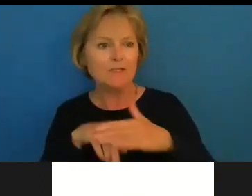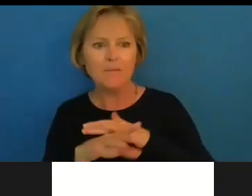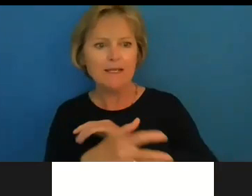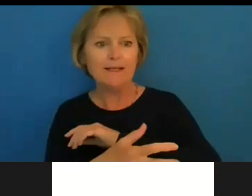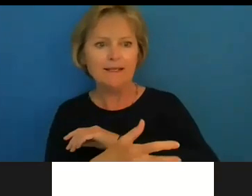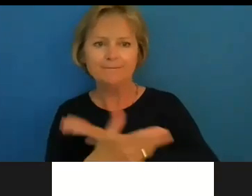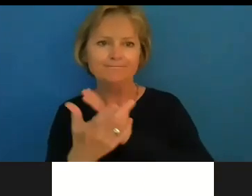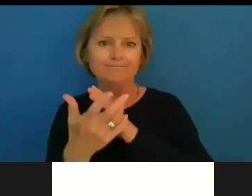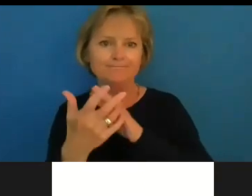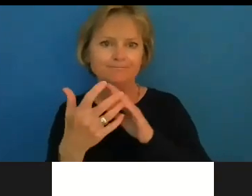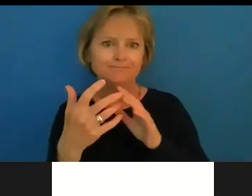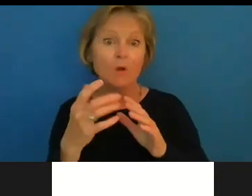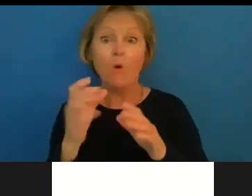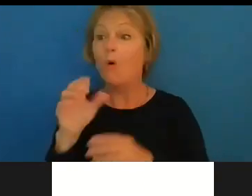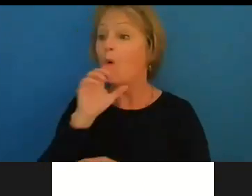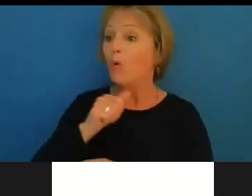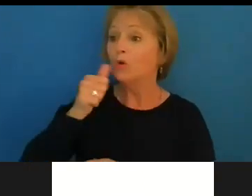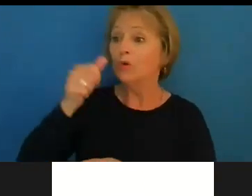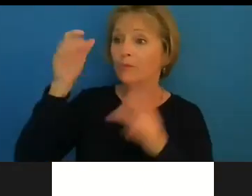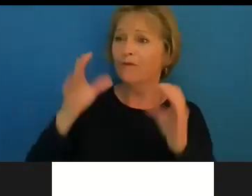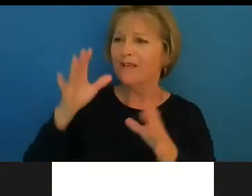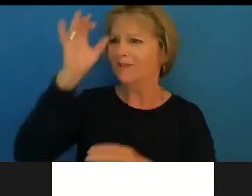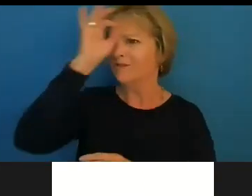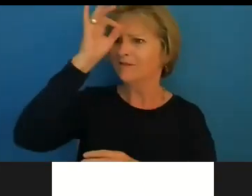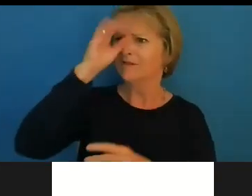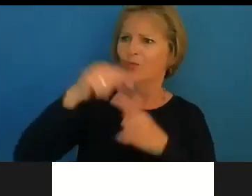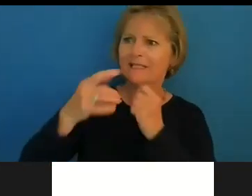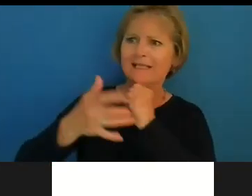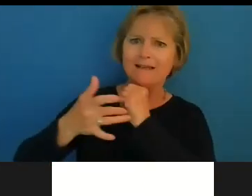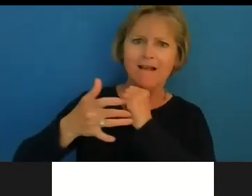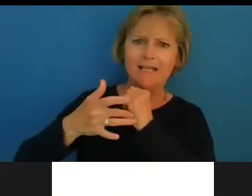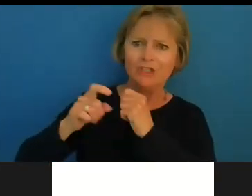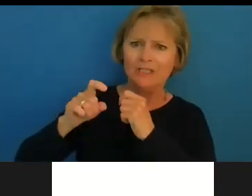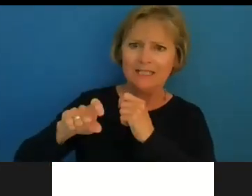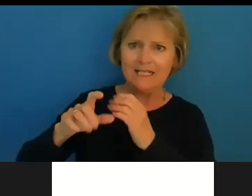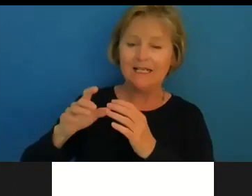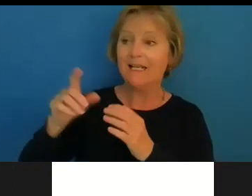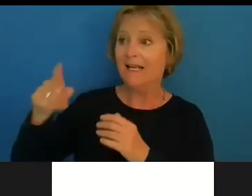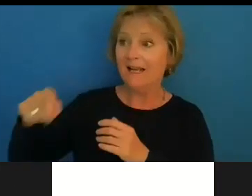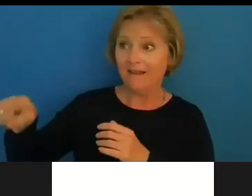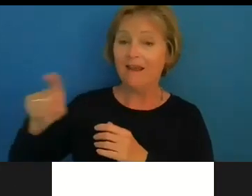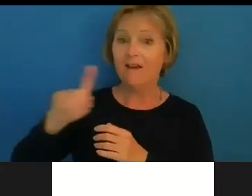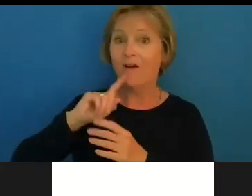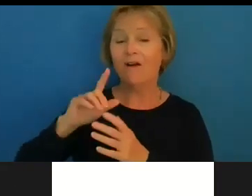or older professors who are unfamiliar with technology needed, and they are pushed off